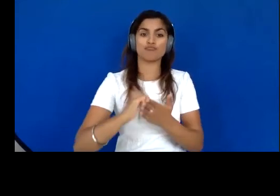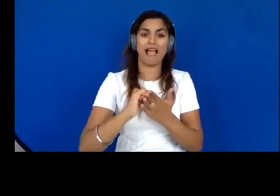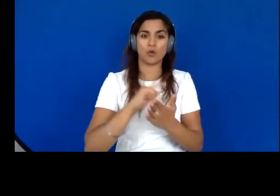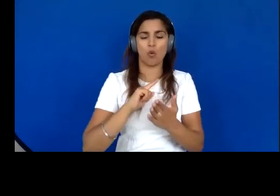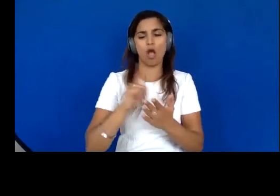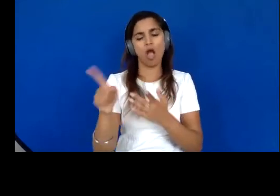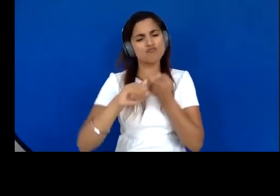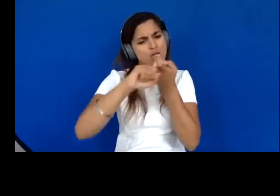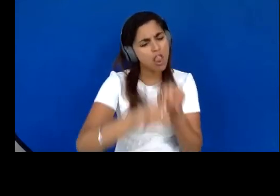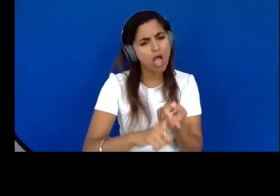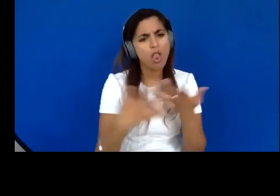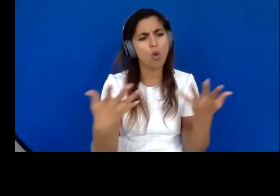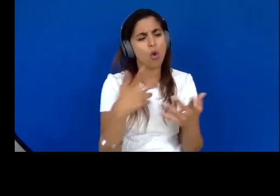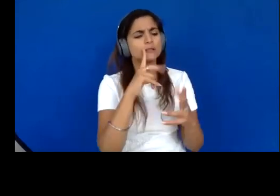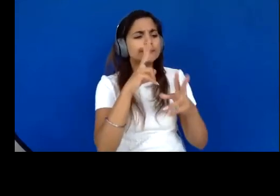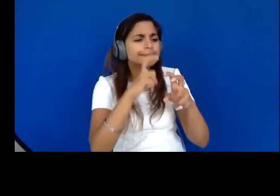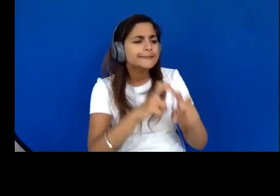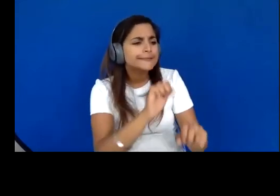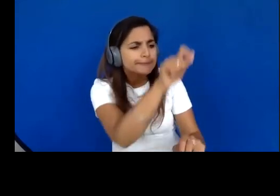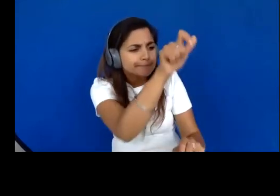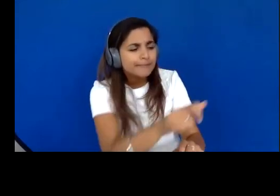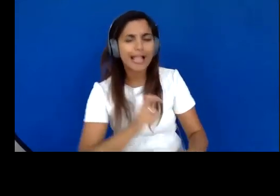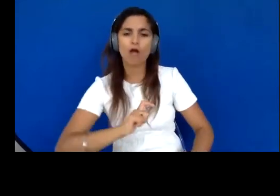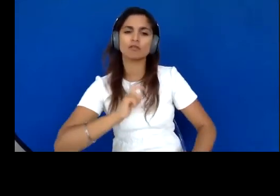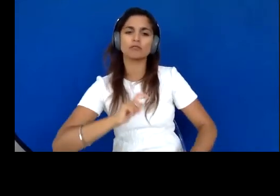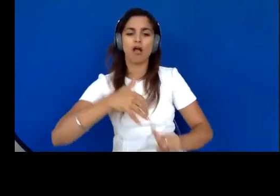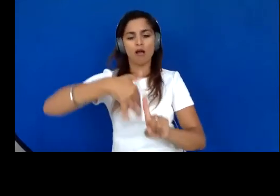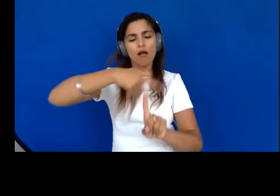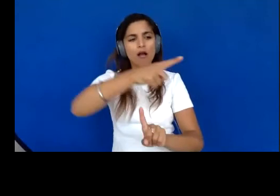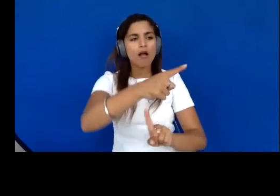journeys as exemplified here by some of the framing screenshots taken from the